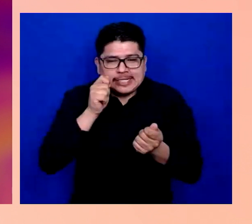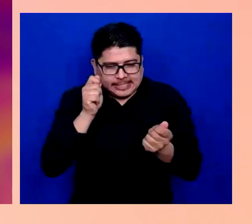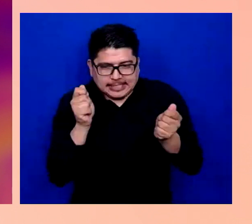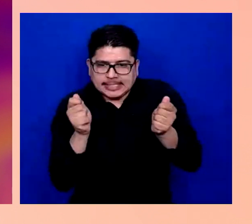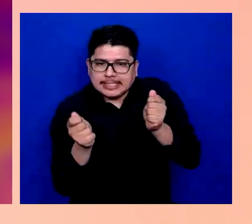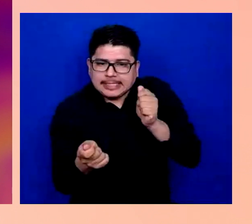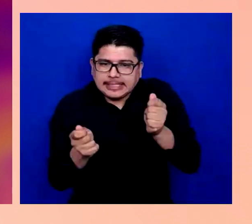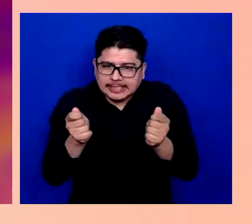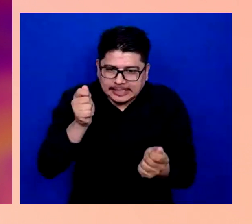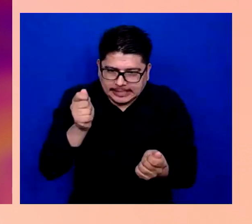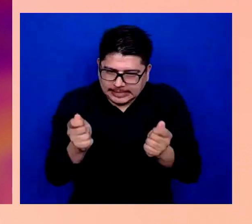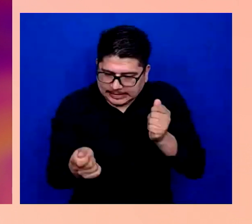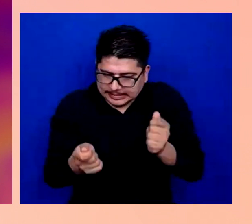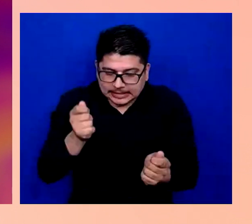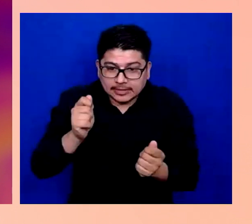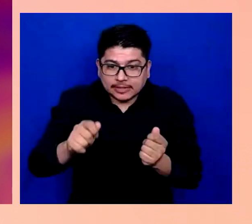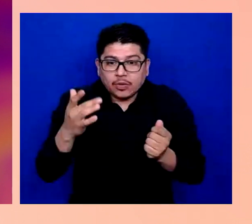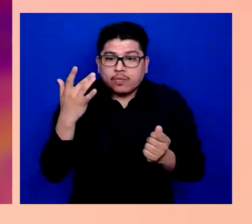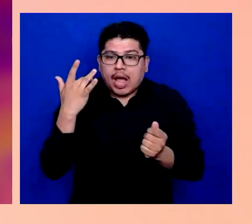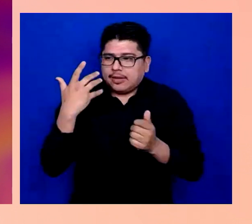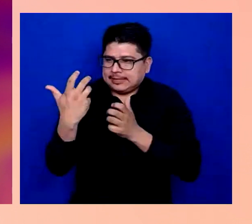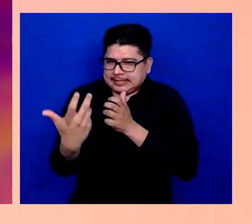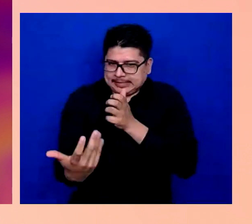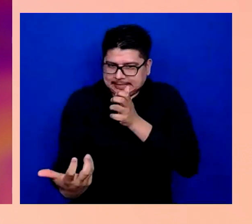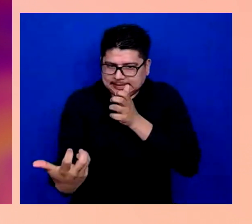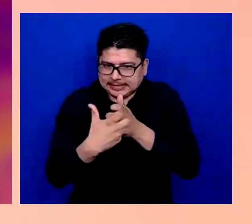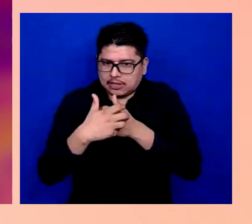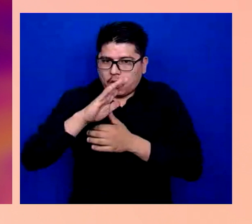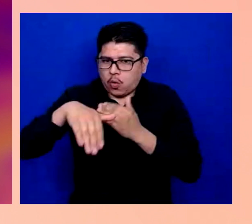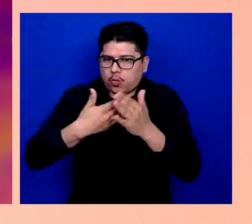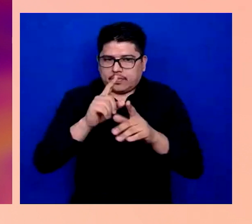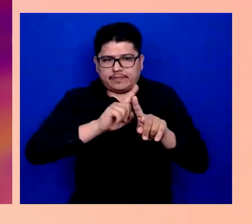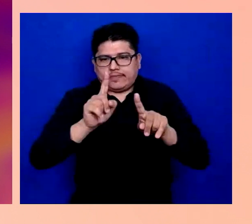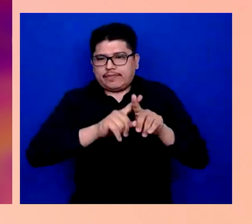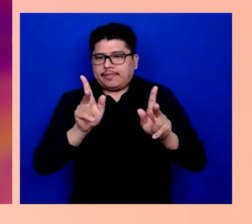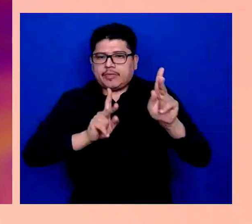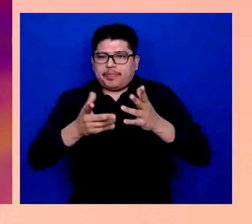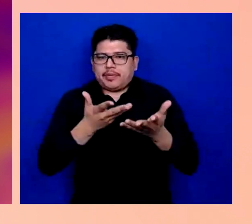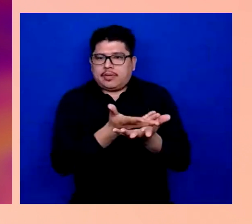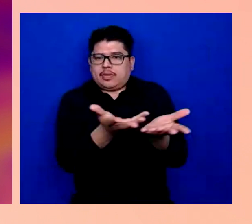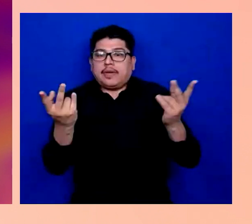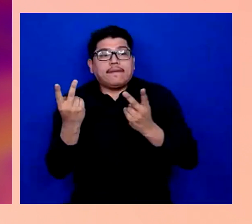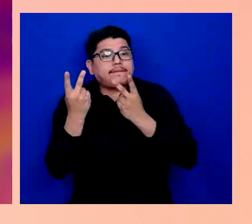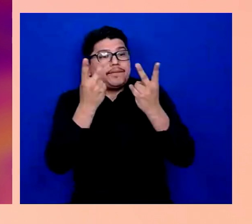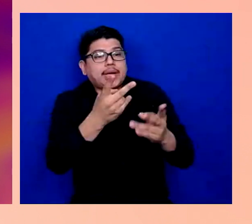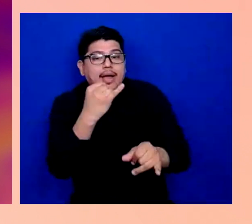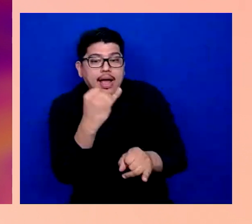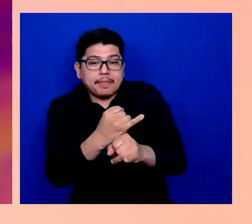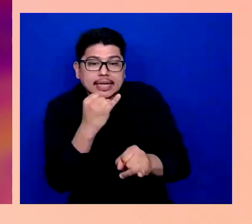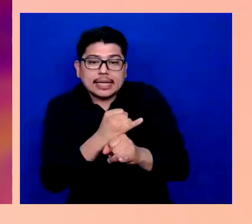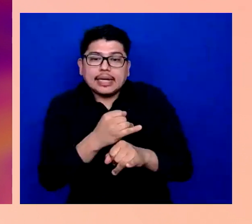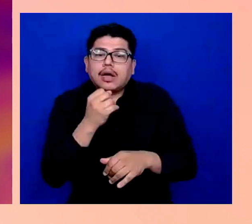accommodate all the folks that are going to be visiting our campus, that are going to be engaging and learning, and that type of activity.